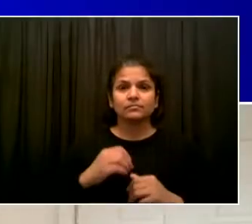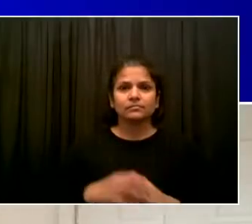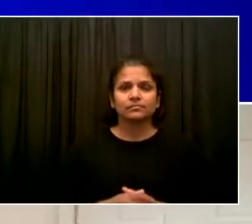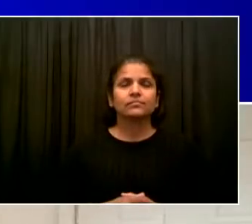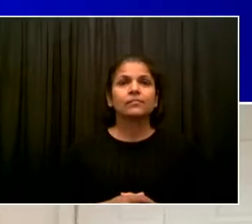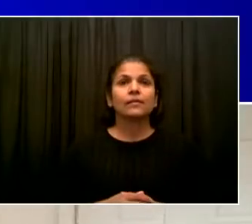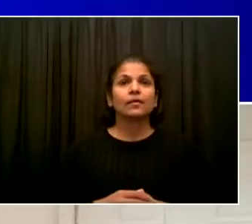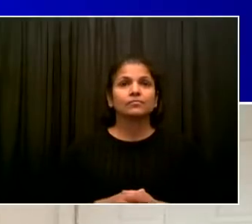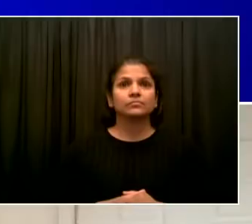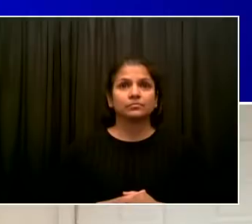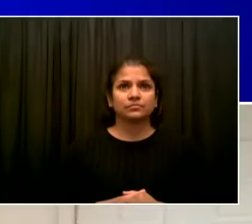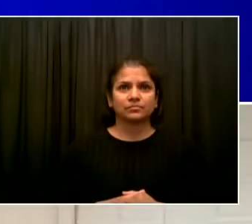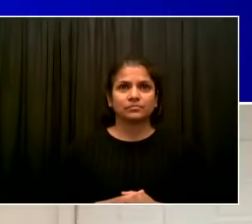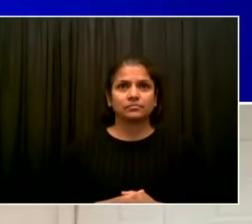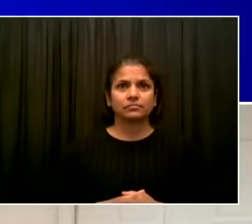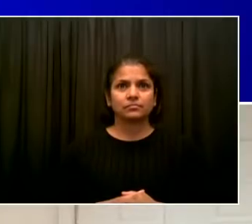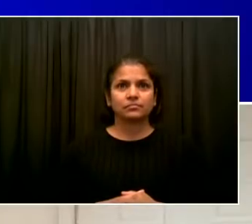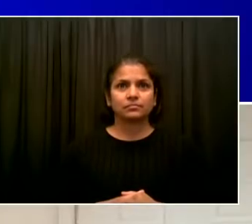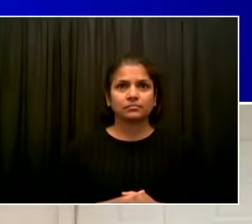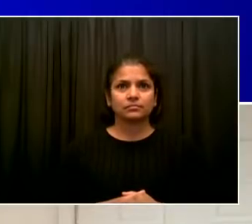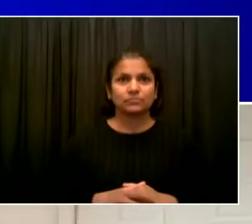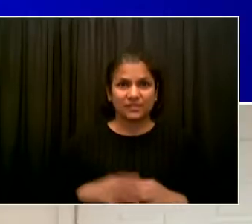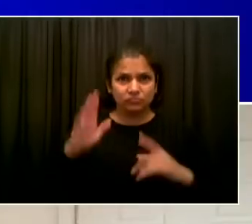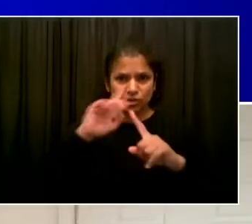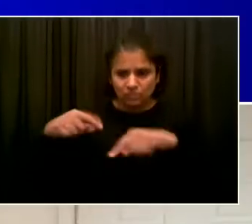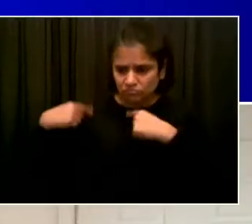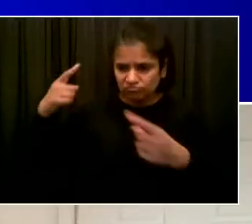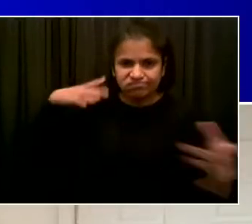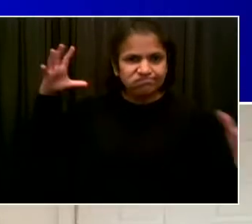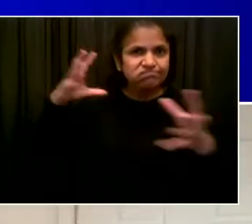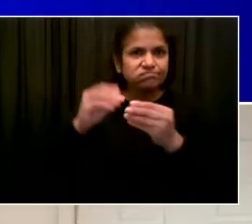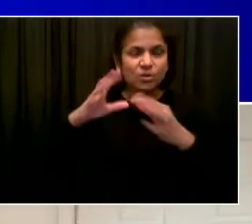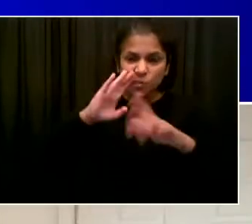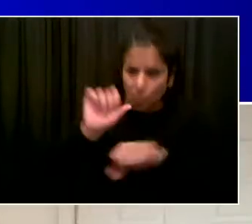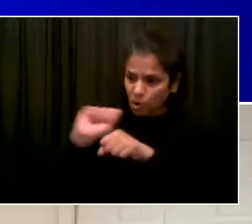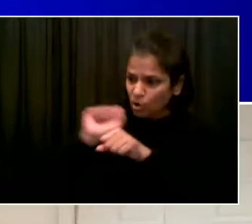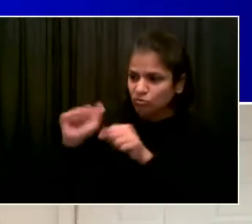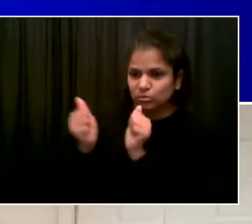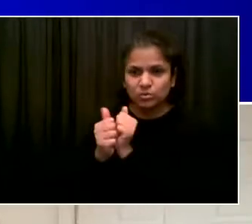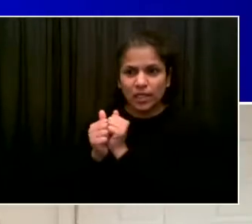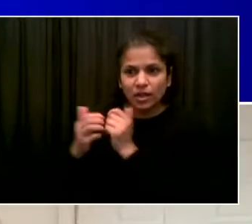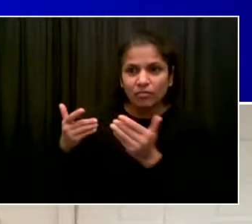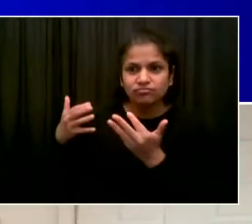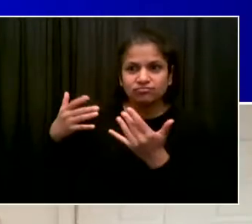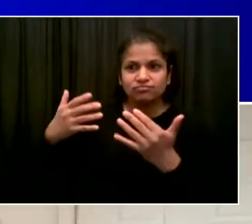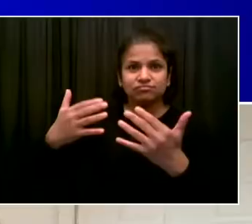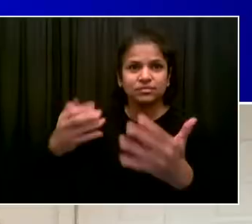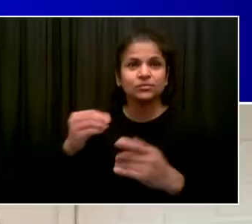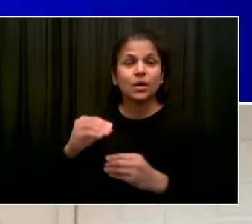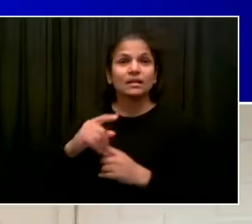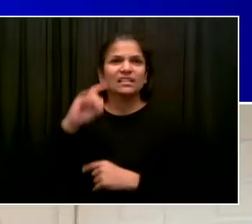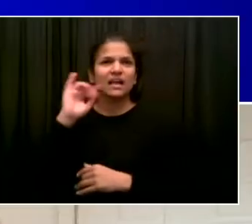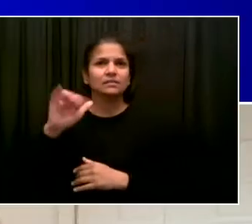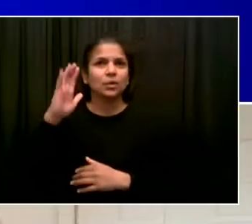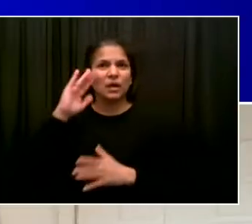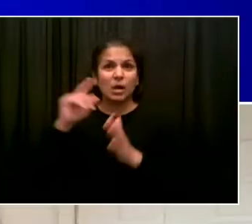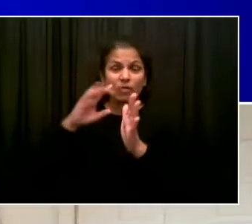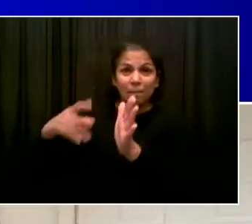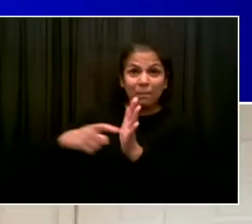A VE RYELEGANT SENTENCE, YOU SAID THE UNDERLYING MECHANISMS OF AFFORDABILITY ARE THEMSELVES IMPERFECT. THAT IS A TRUE STATEMENT. ONE OF THE THINGS WE TRIED TO DO THE LAST EIGYEHT ARS, START TO CHANGE